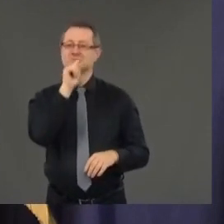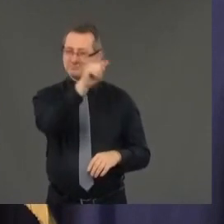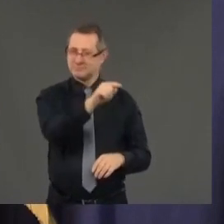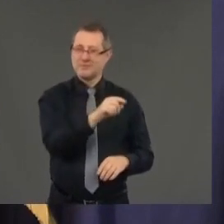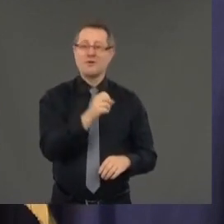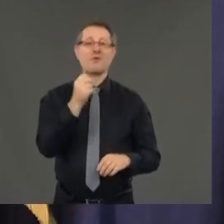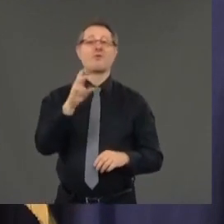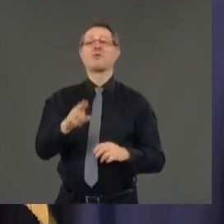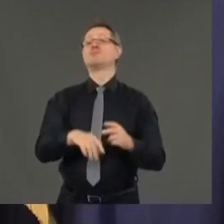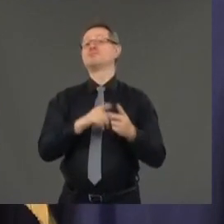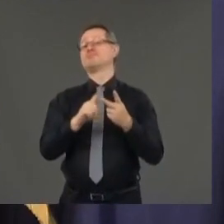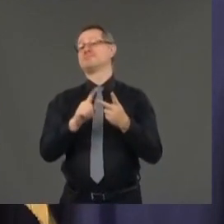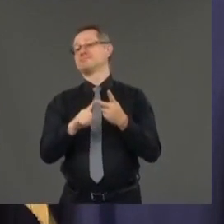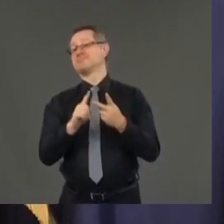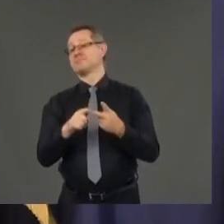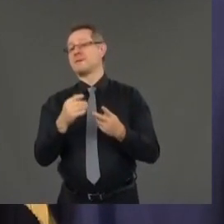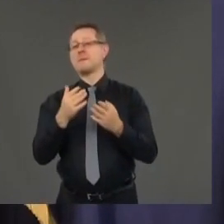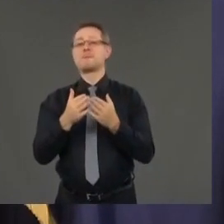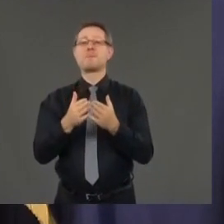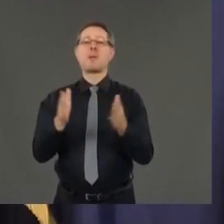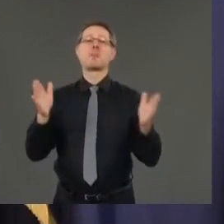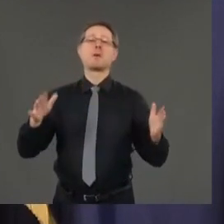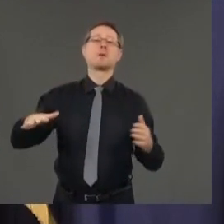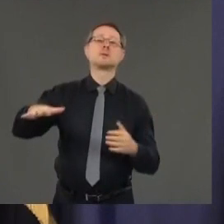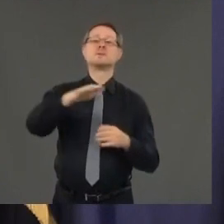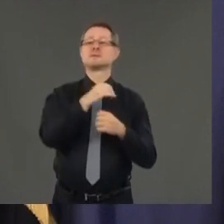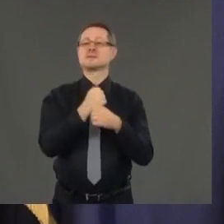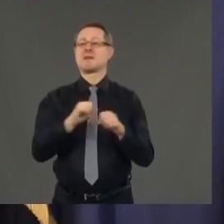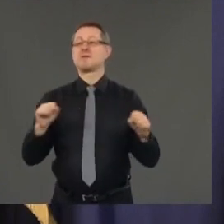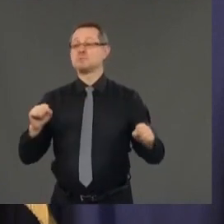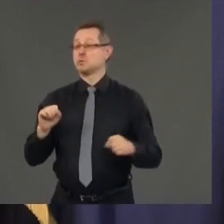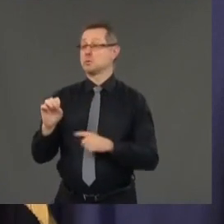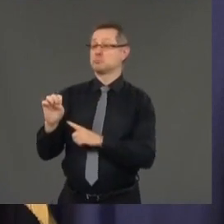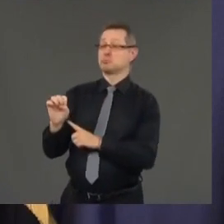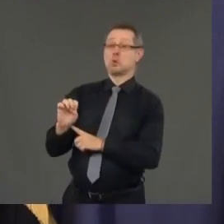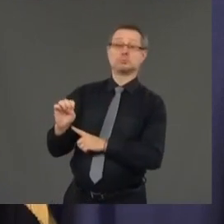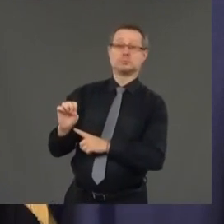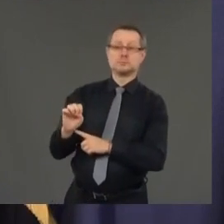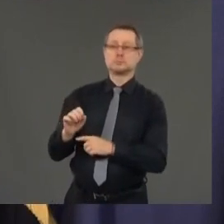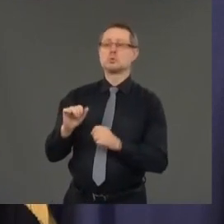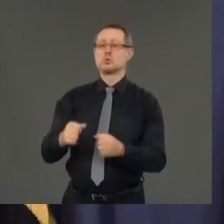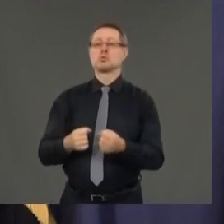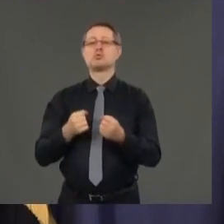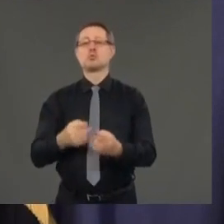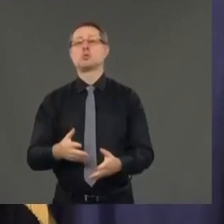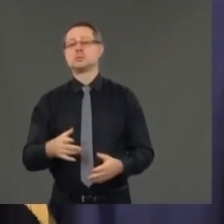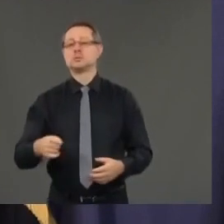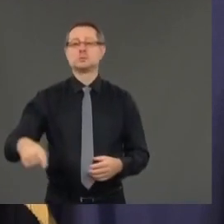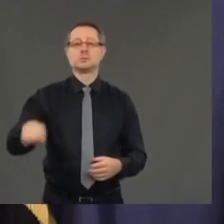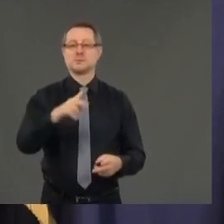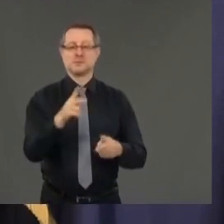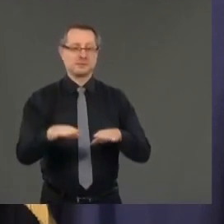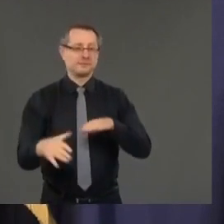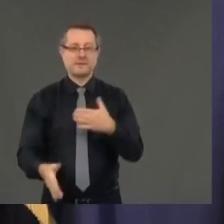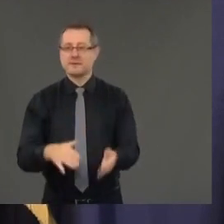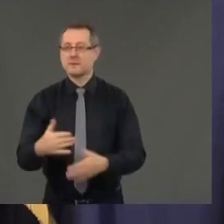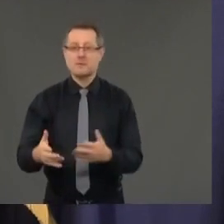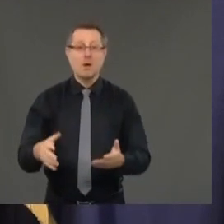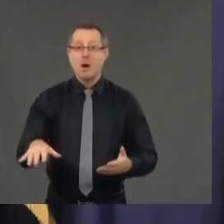THEY WERE FEDERAL STATUES AND THEY WERE BEING DESTROYED. DESTRUCTION OF FEDERAL PROPERTY.